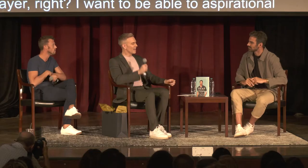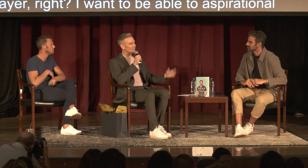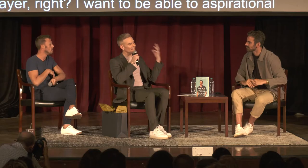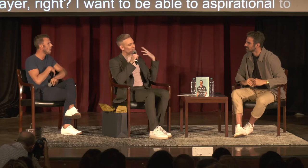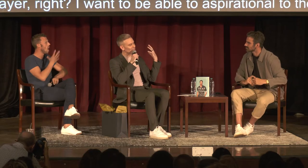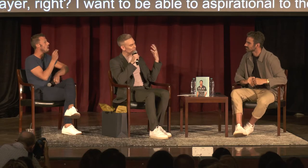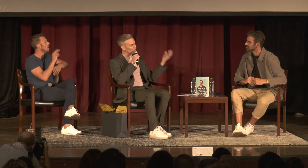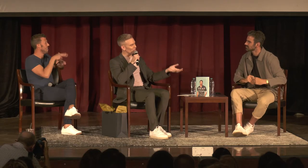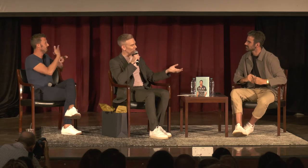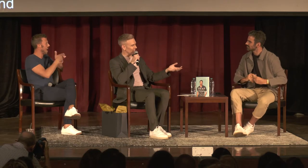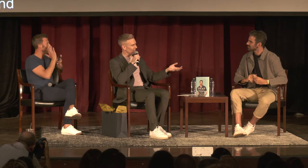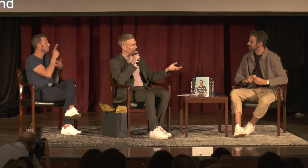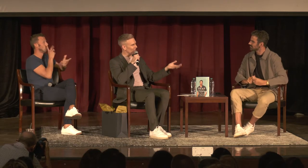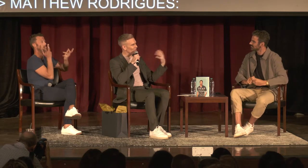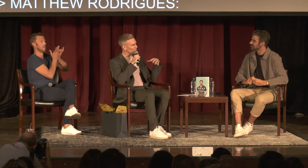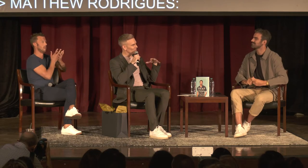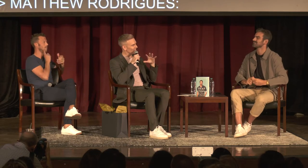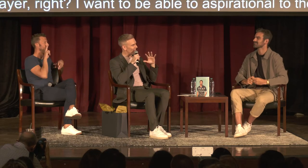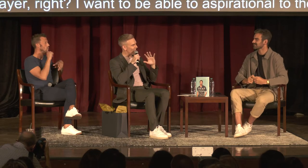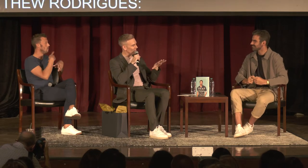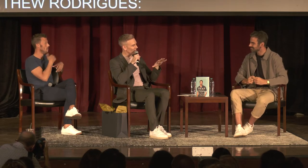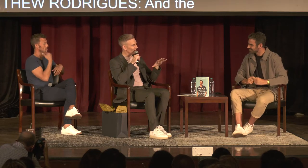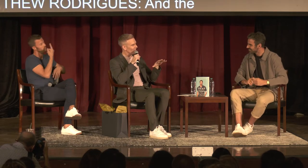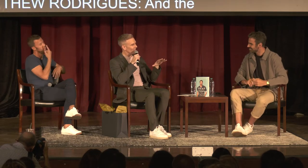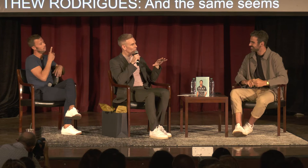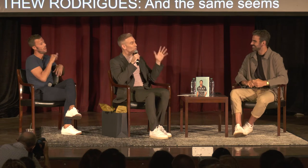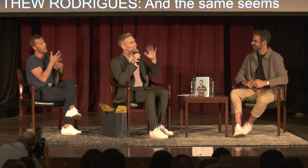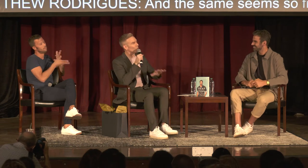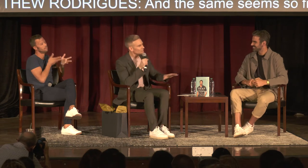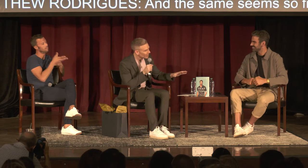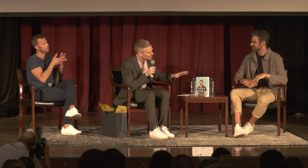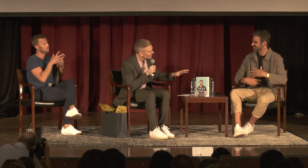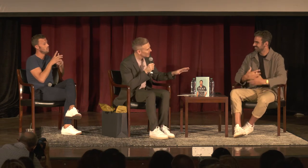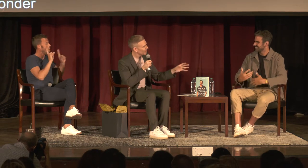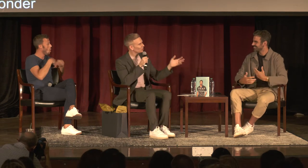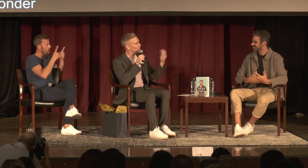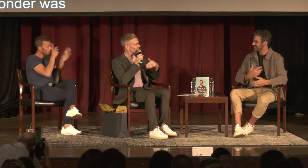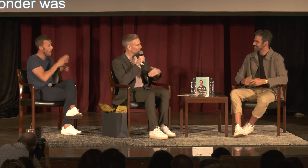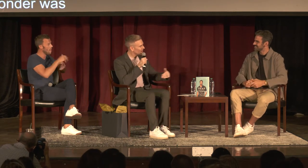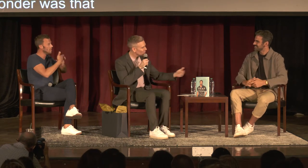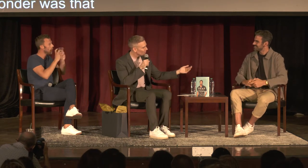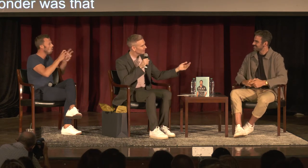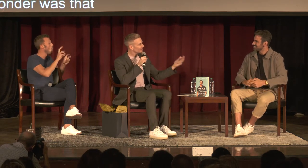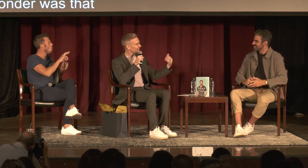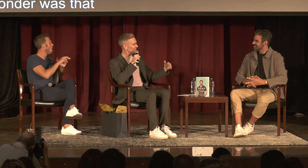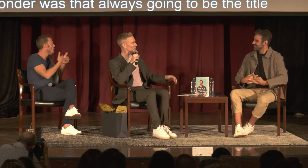And the name seems so fitting and I wonder was that ever was that always going to be the title or was there another working title?